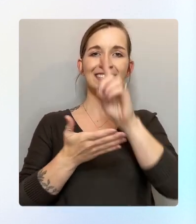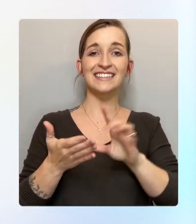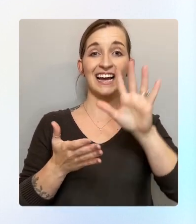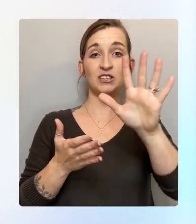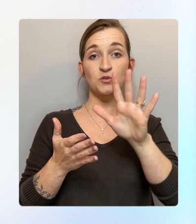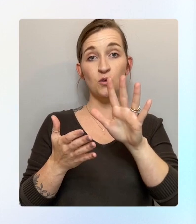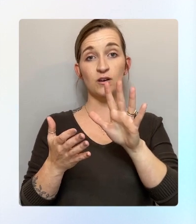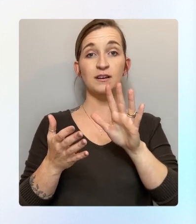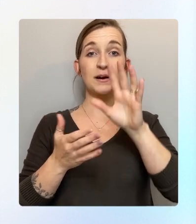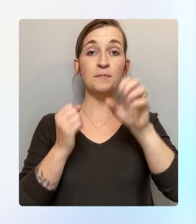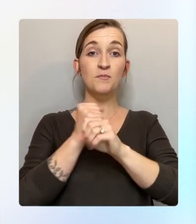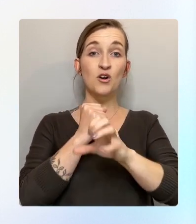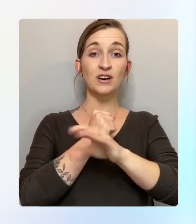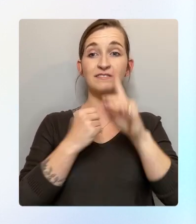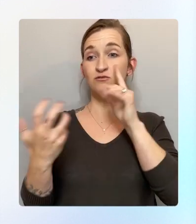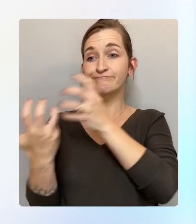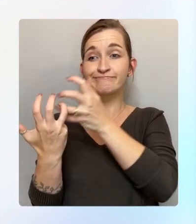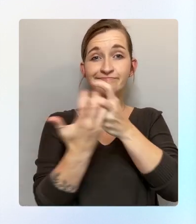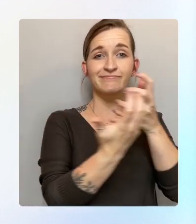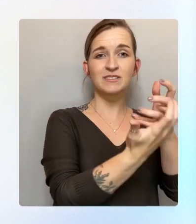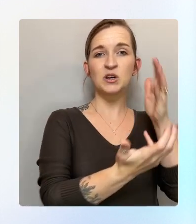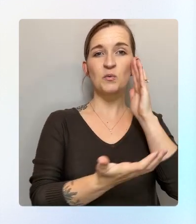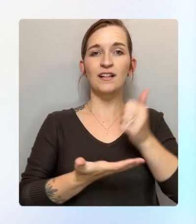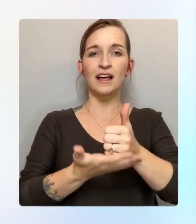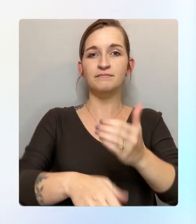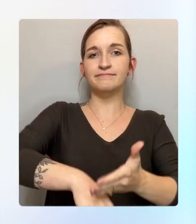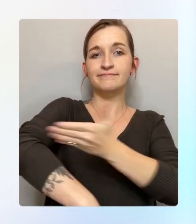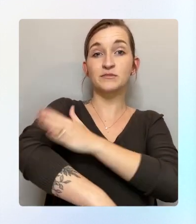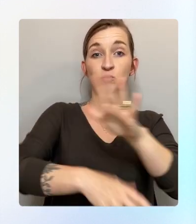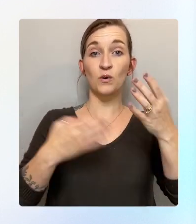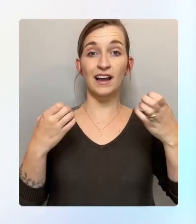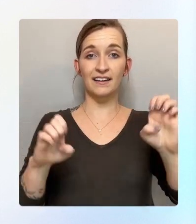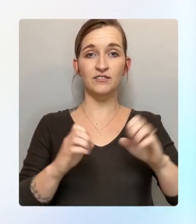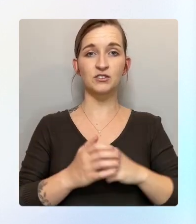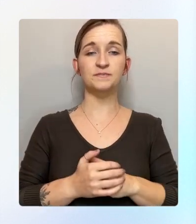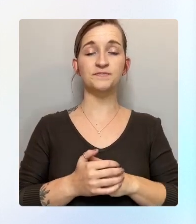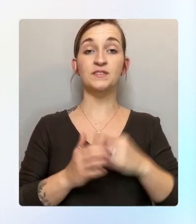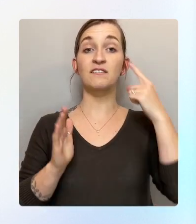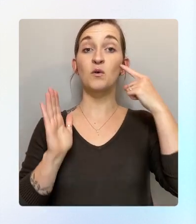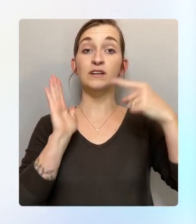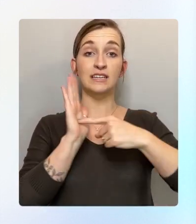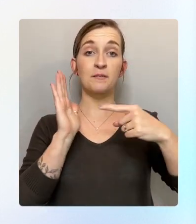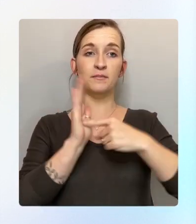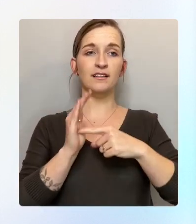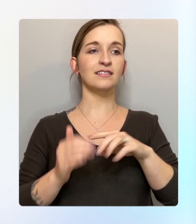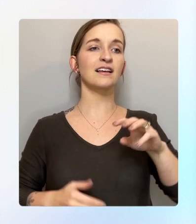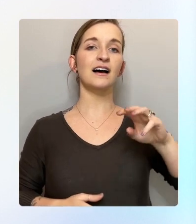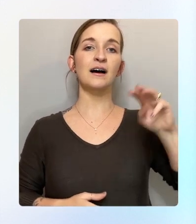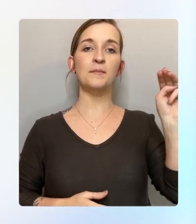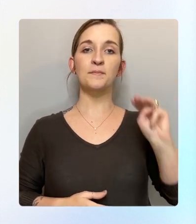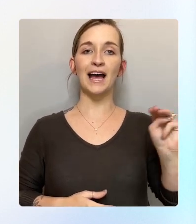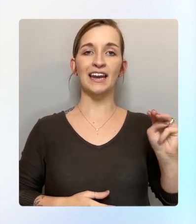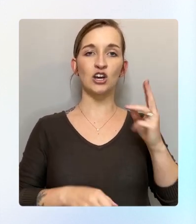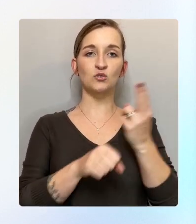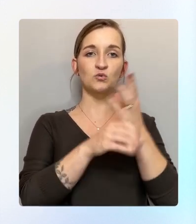will help focus your efforts. For example, a segmentation study by the Meta User Research team